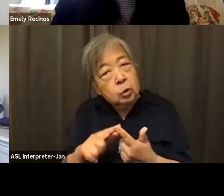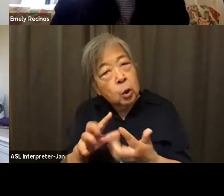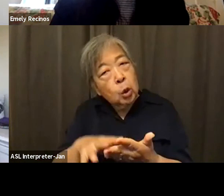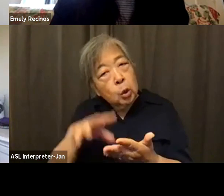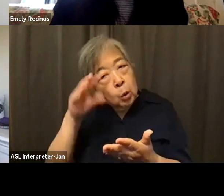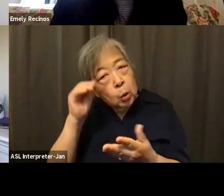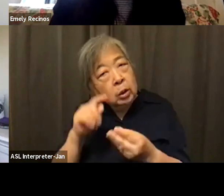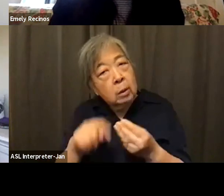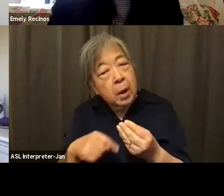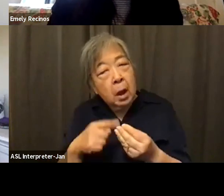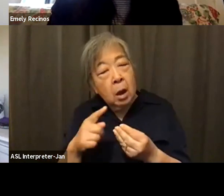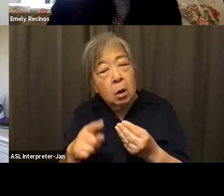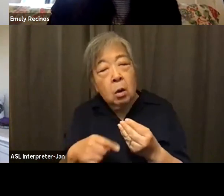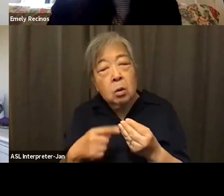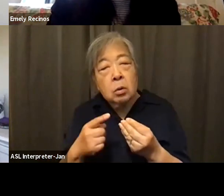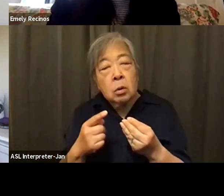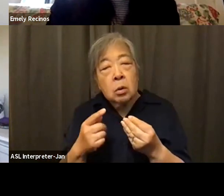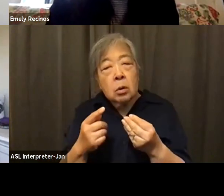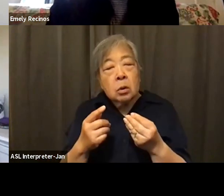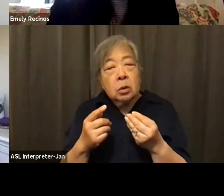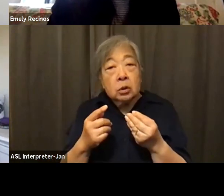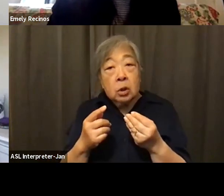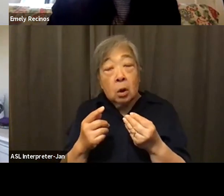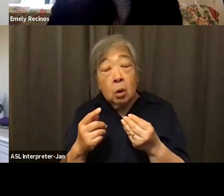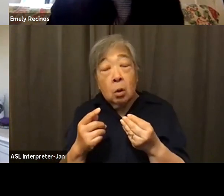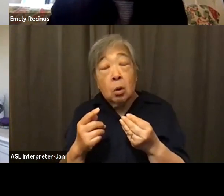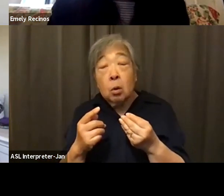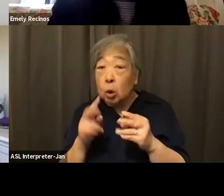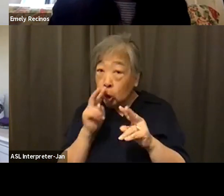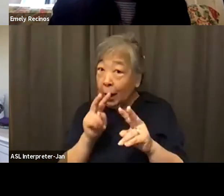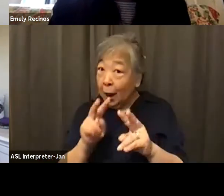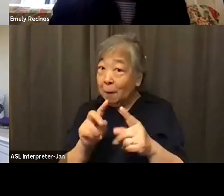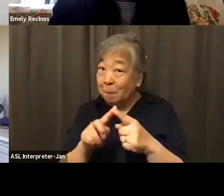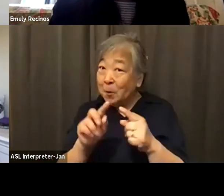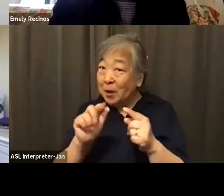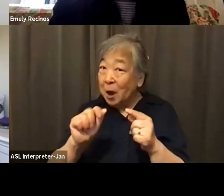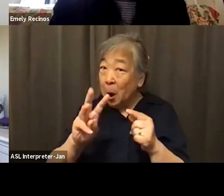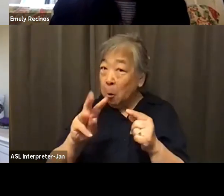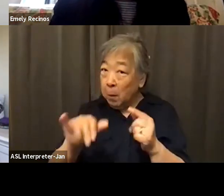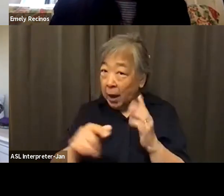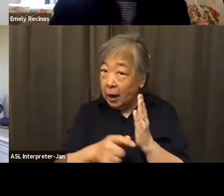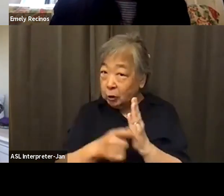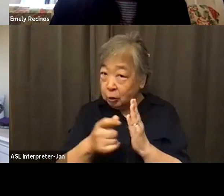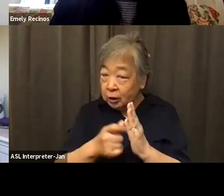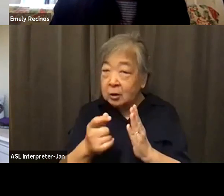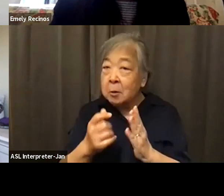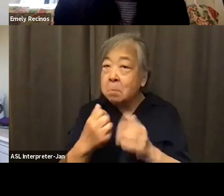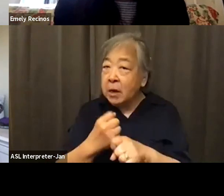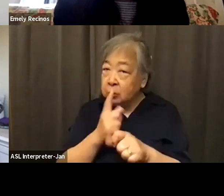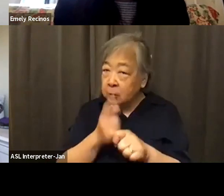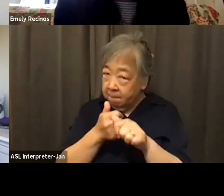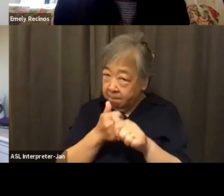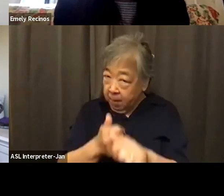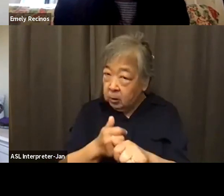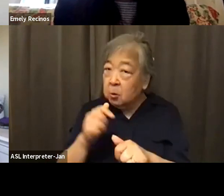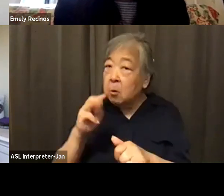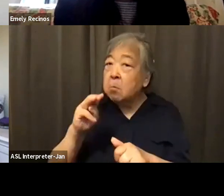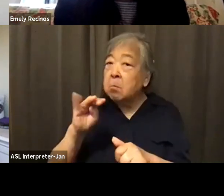And so look out for that, and be sure to follow MIUSA and NCDE so you can get notified about